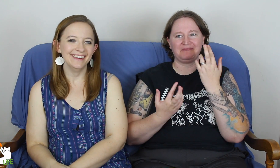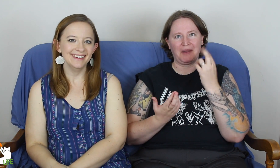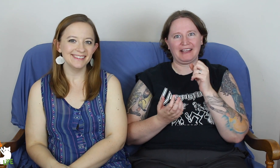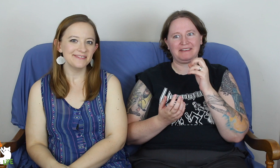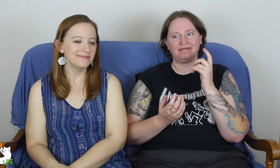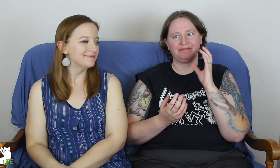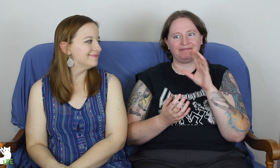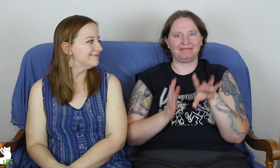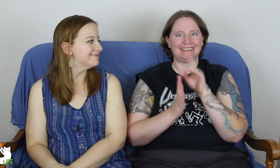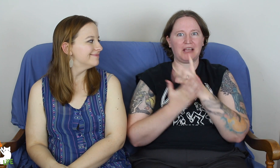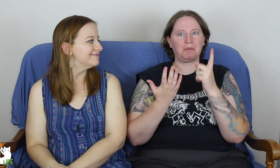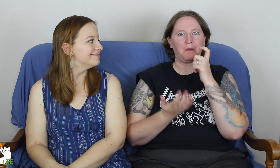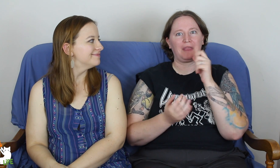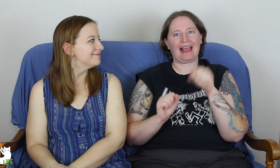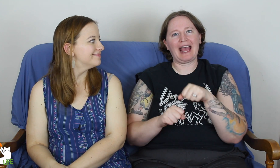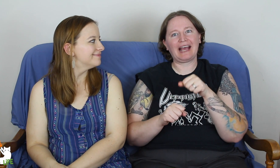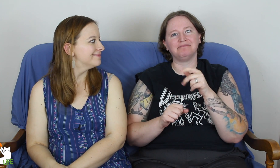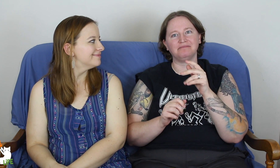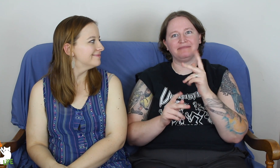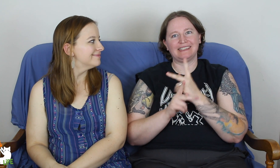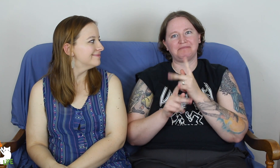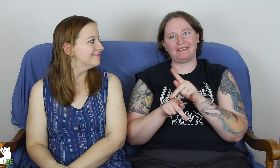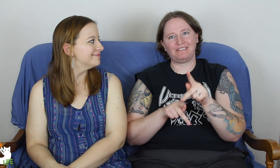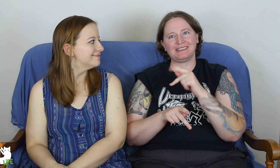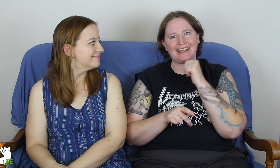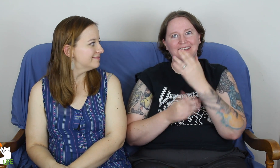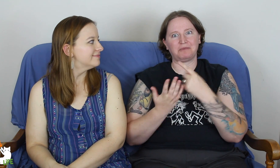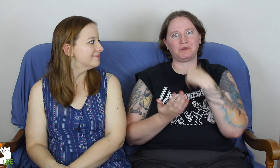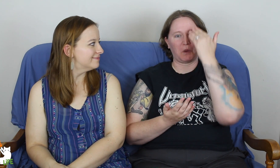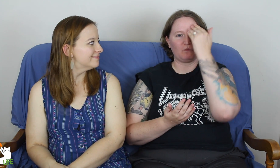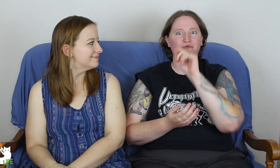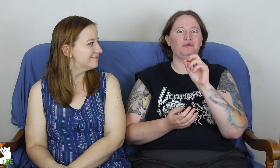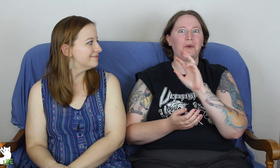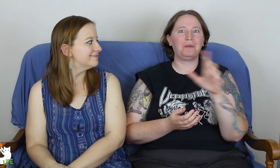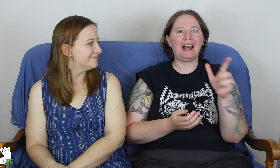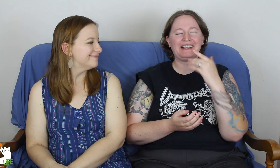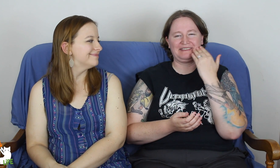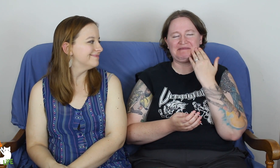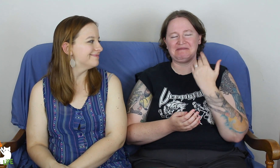[JE] We were hoping they would pick someone who could keep it professional and maybe someone that we didn't know too well.